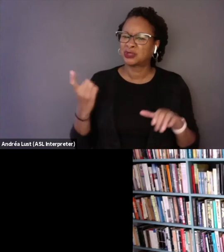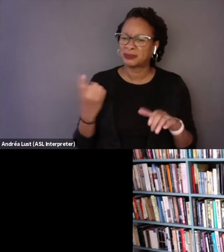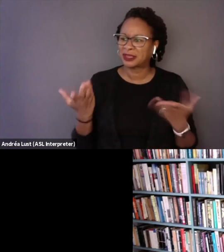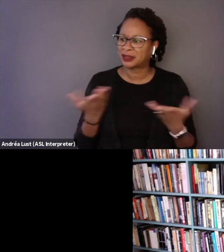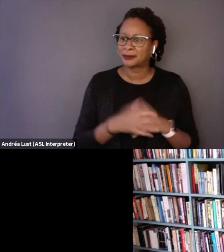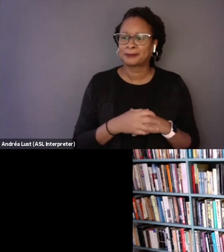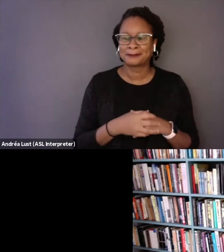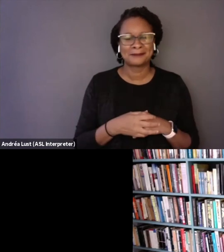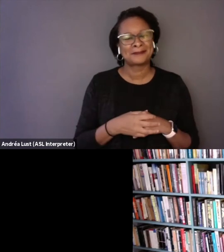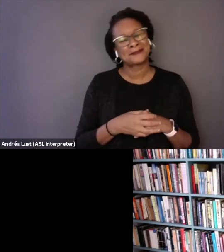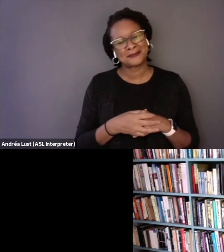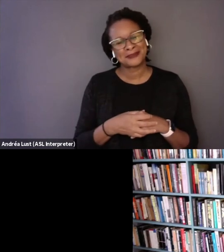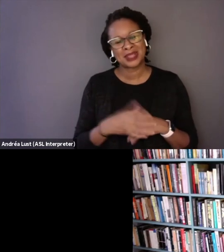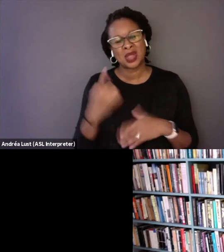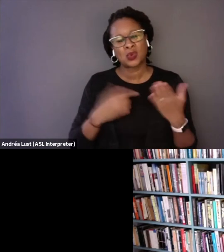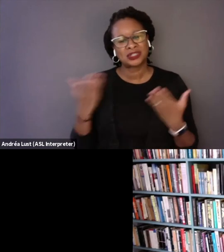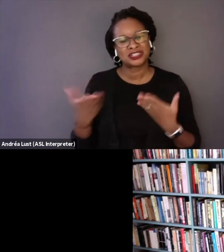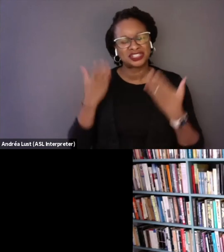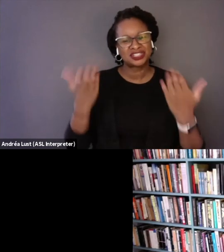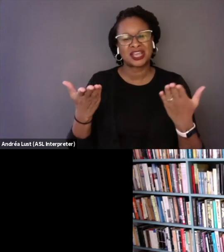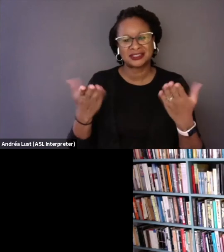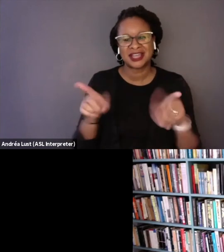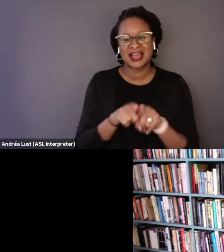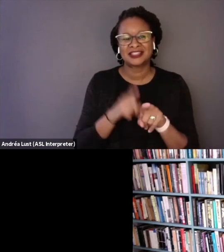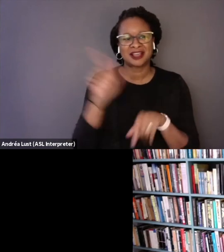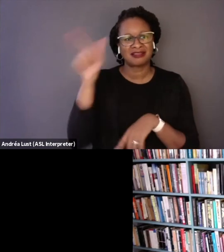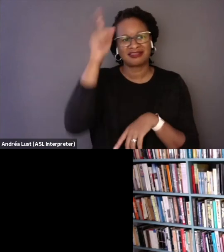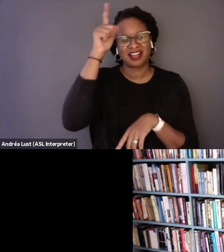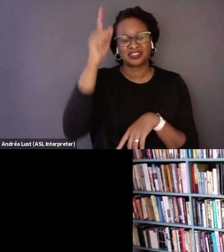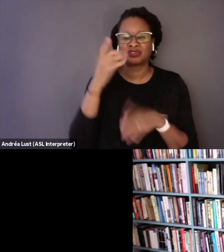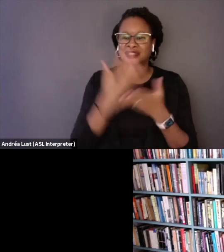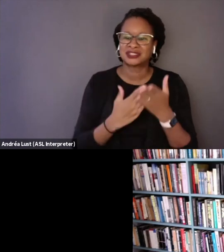What would you suggest is a logical step for somebody who feels compelled